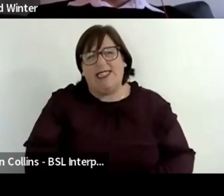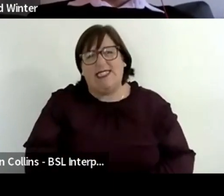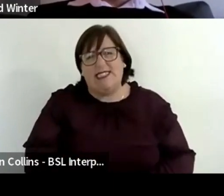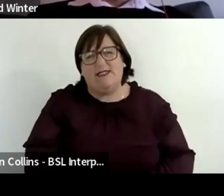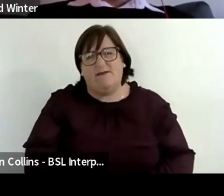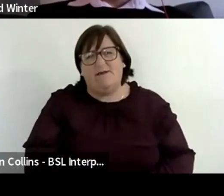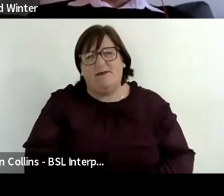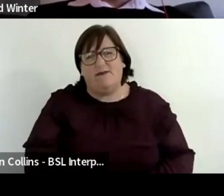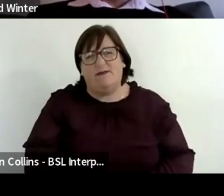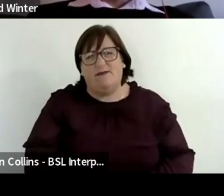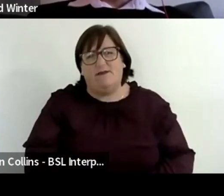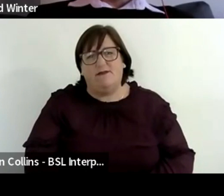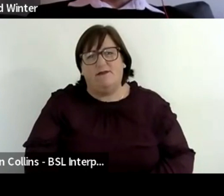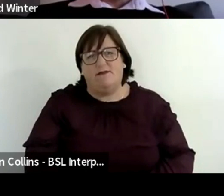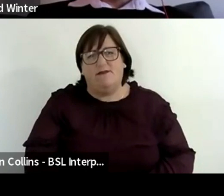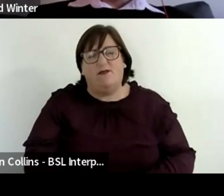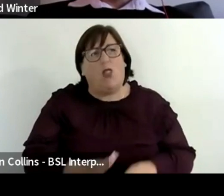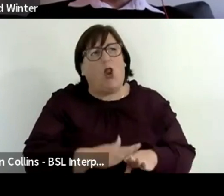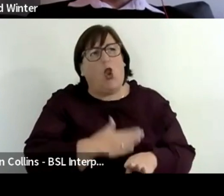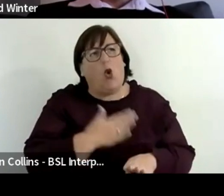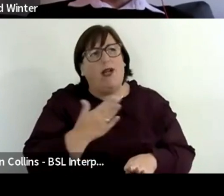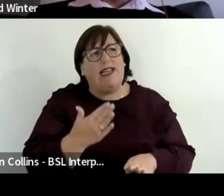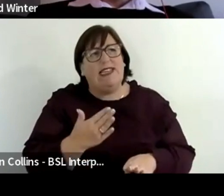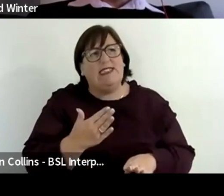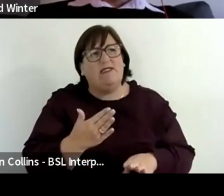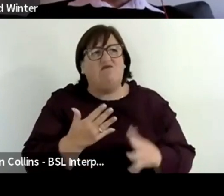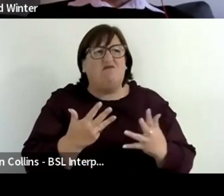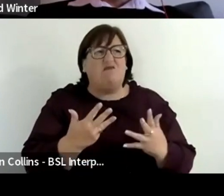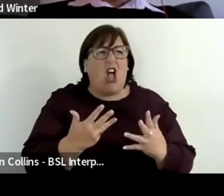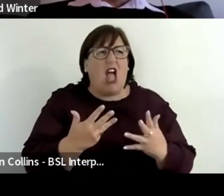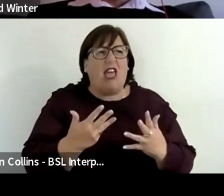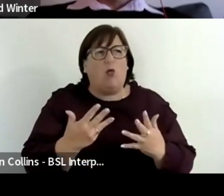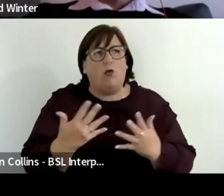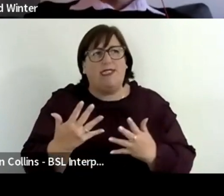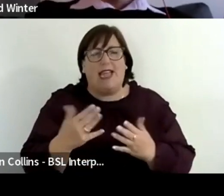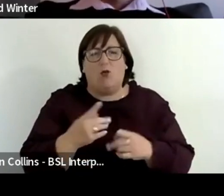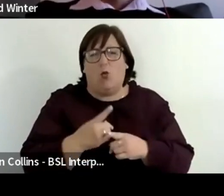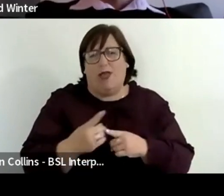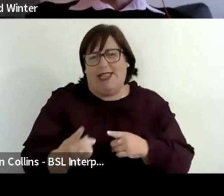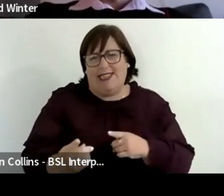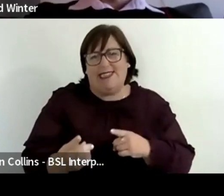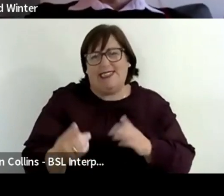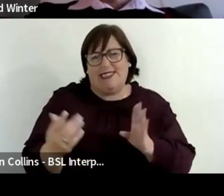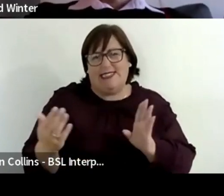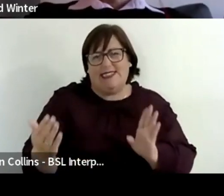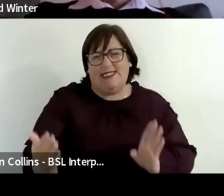The longest has been about nine or ten, that was allowing for some notice period as well.